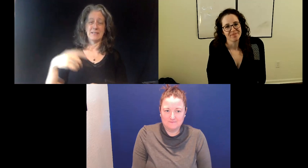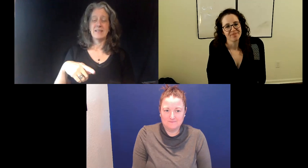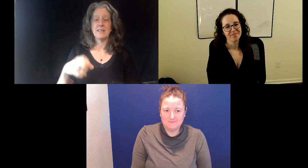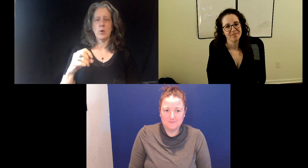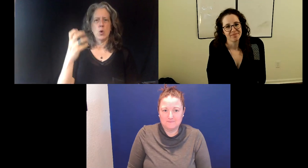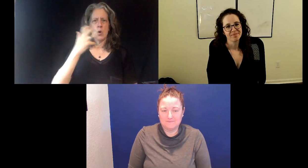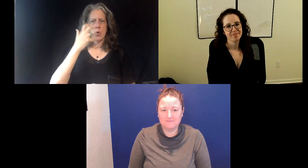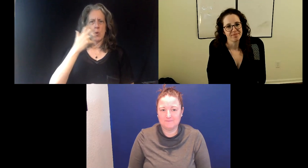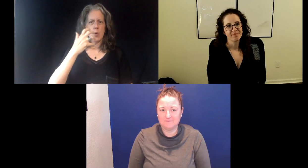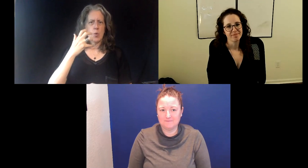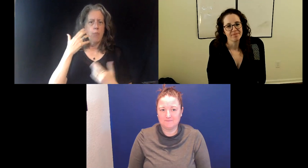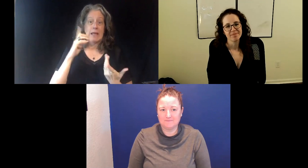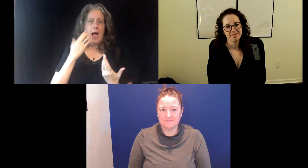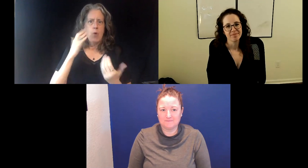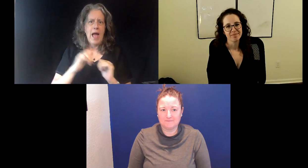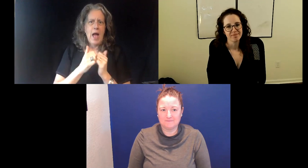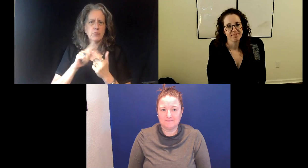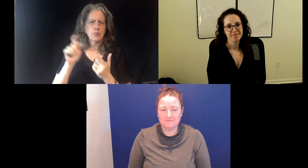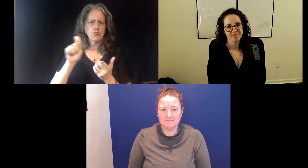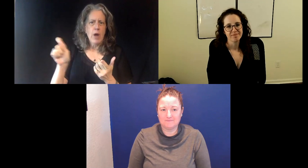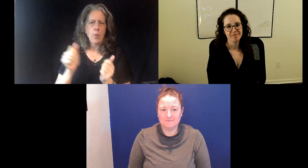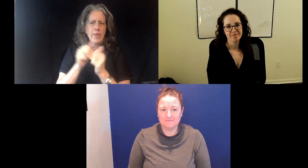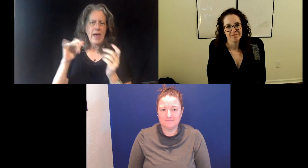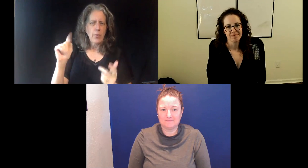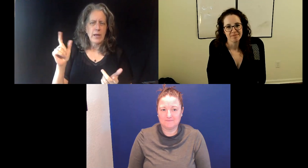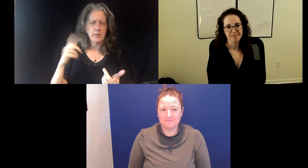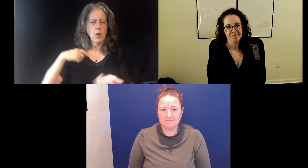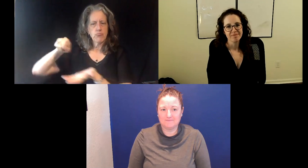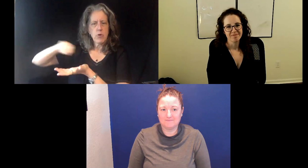it was a gift for christmas and wow what a game changer i didn't know i mean that's how